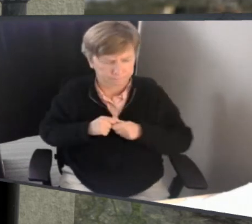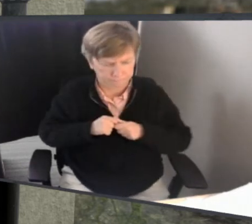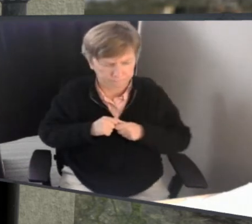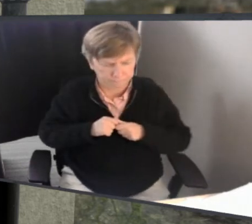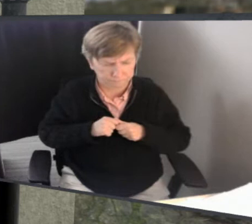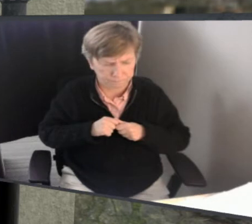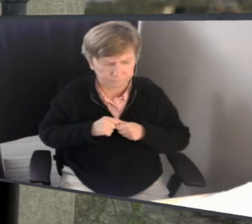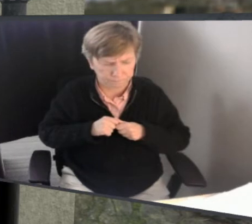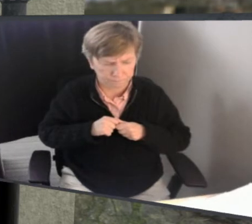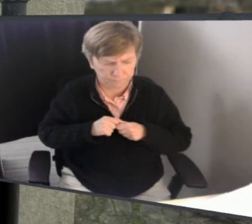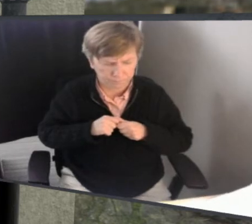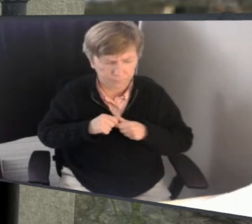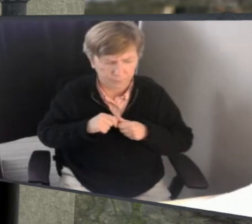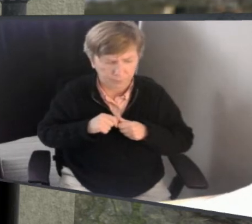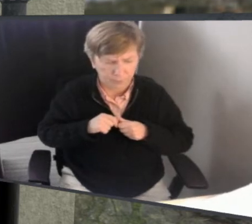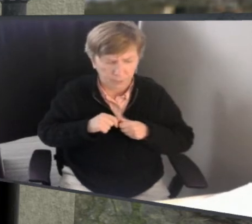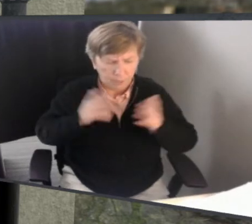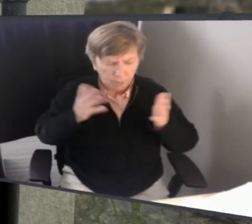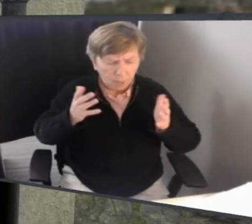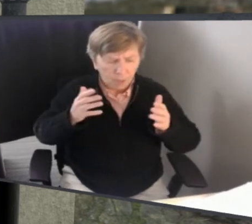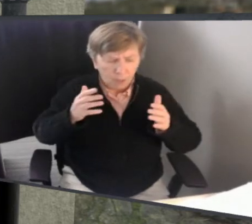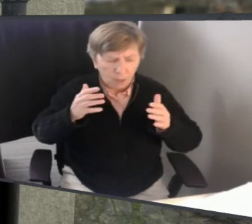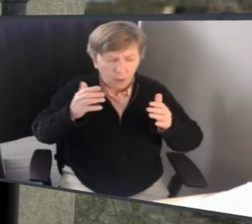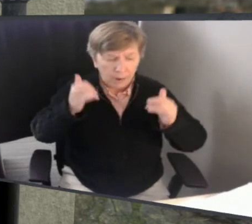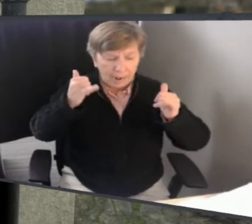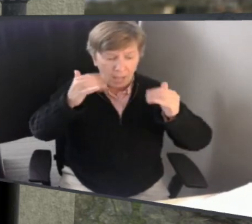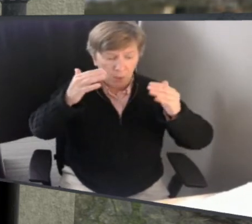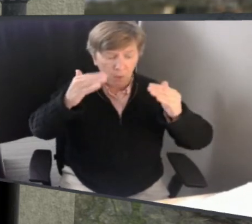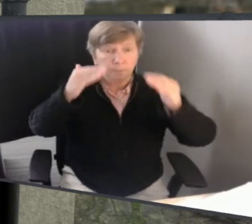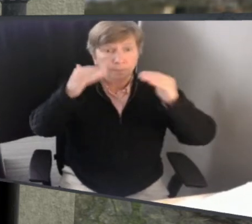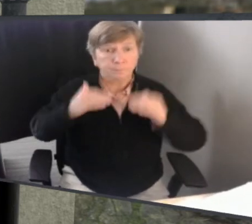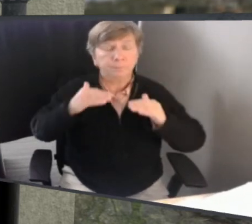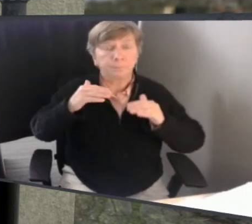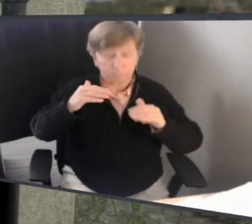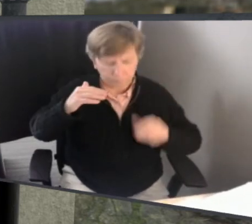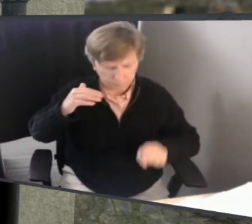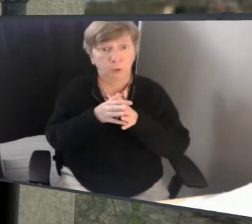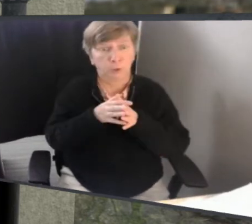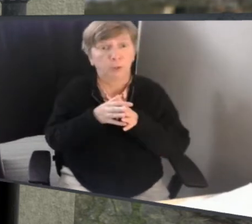There are a lot of different details and logistics questions to think about ahead of time. So, then